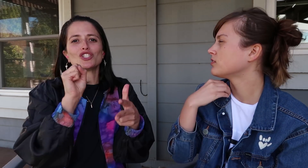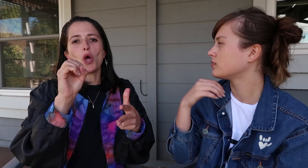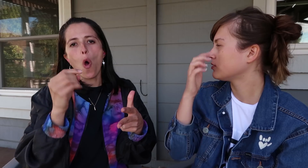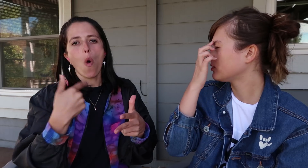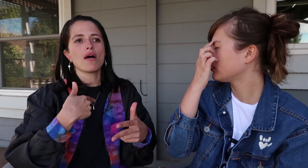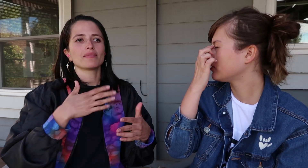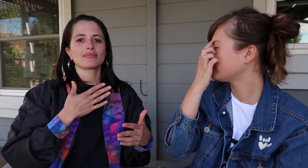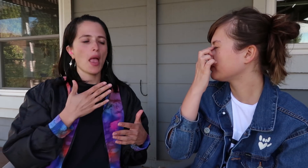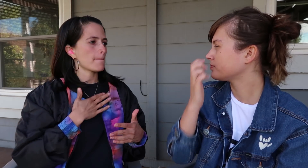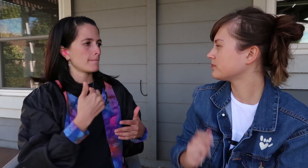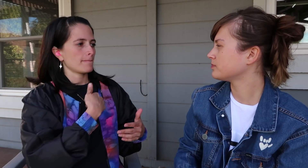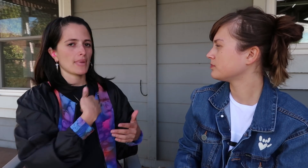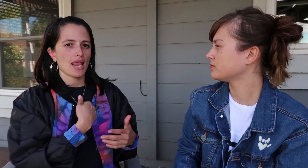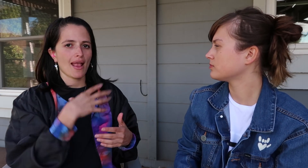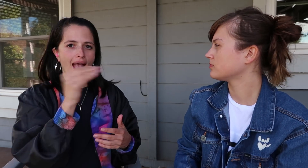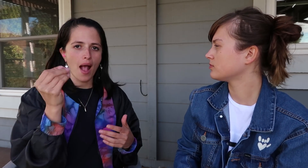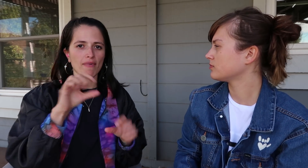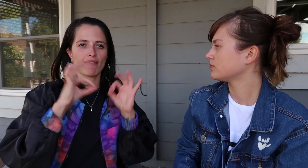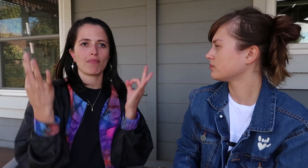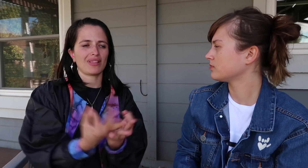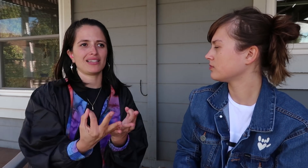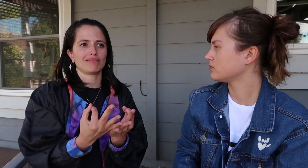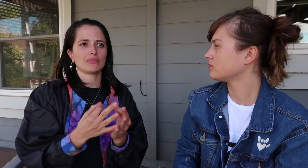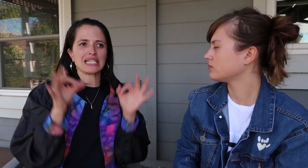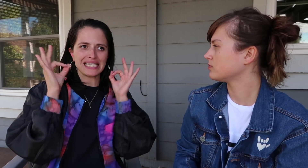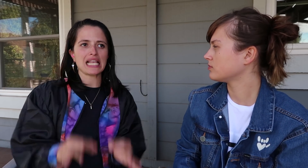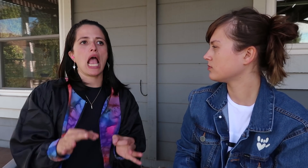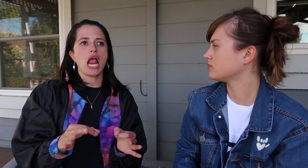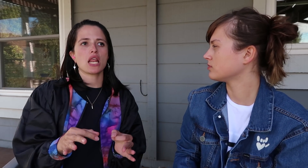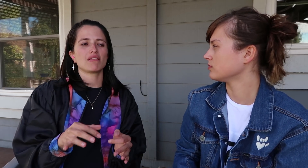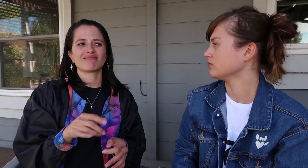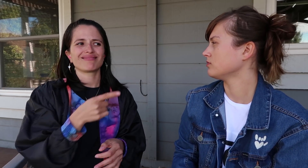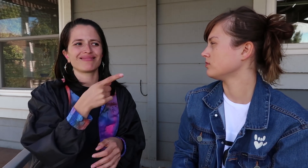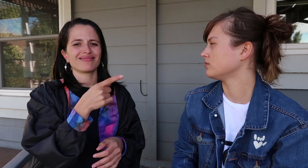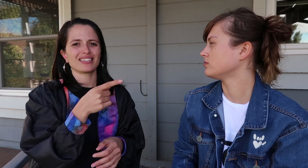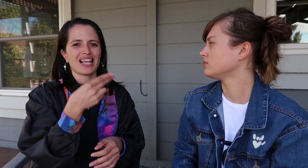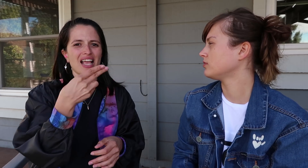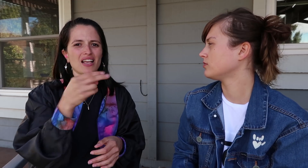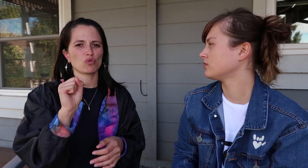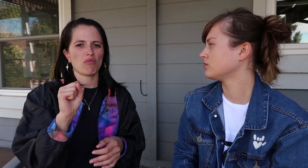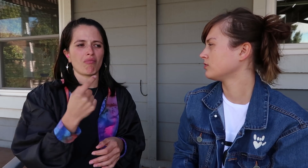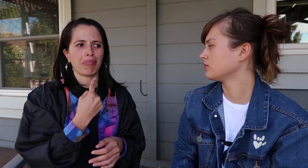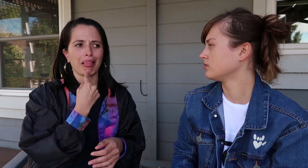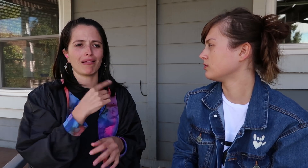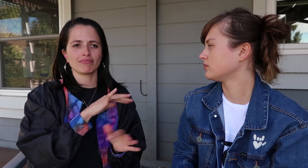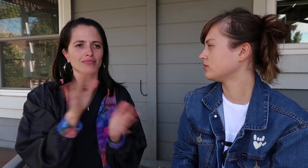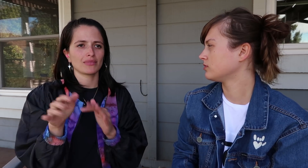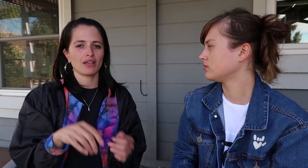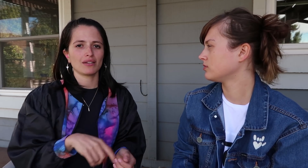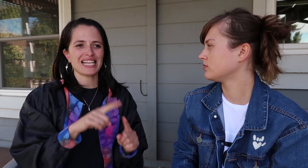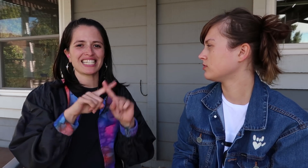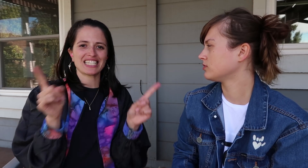So my family and I decided that the high school was horrible and that